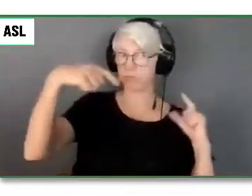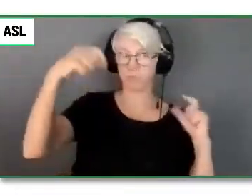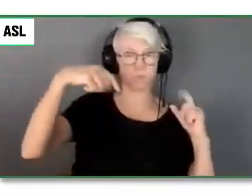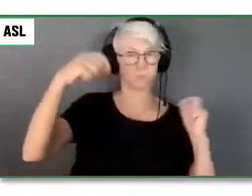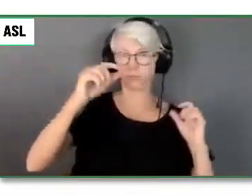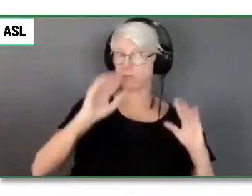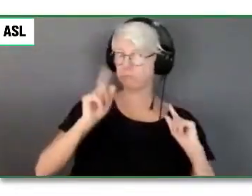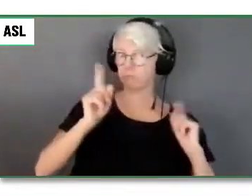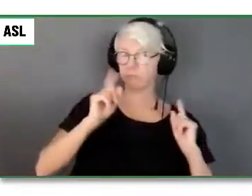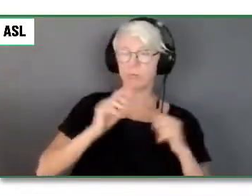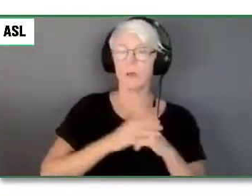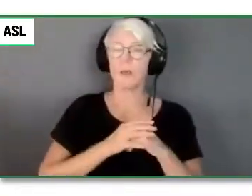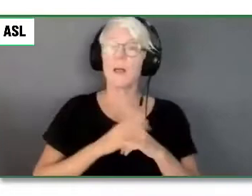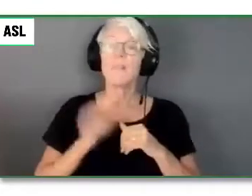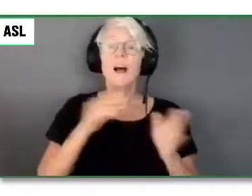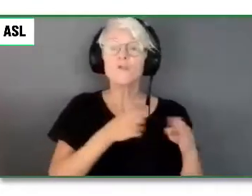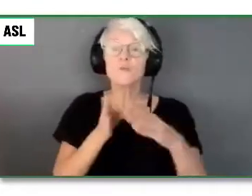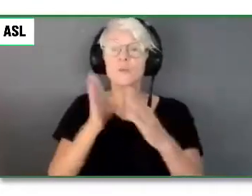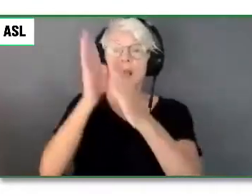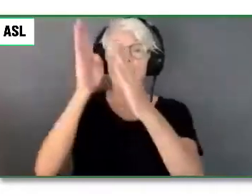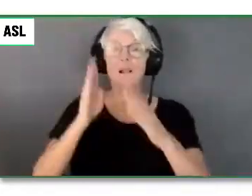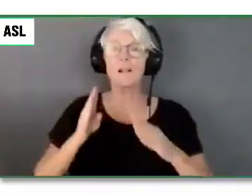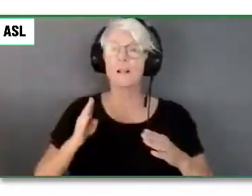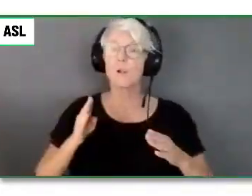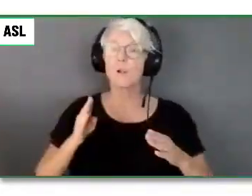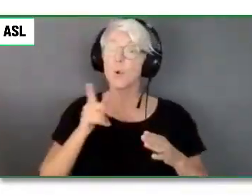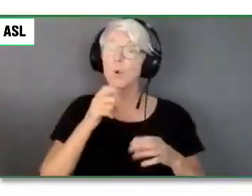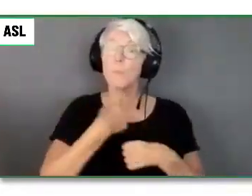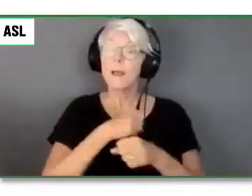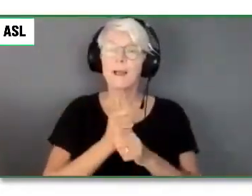Mayor of Vancouver after he became disabled. It